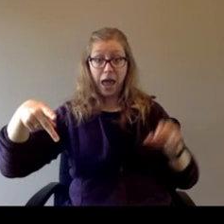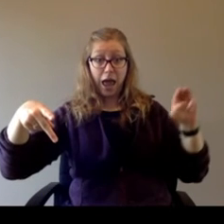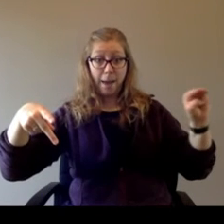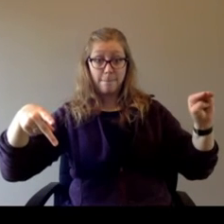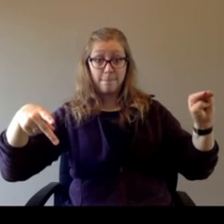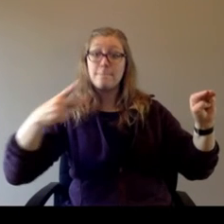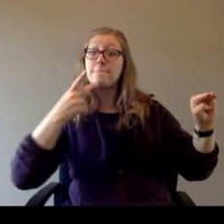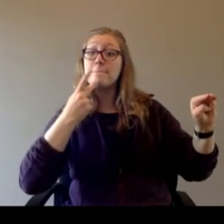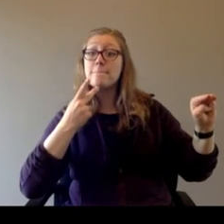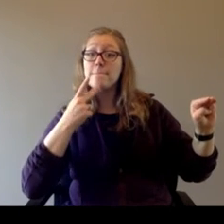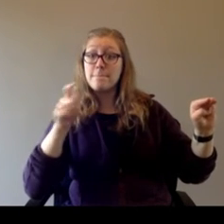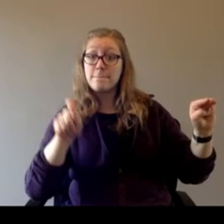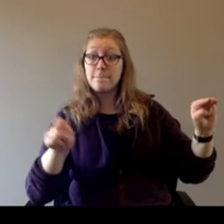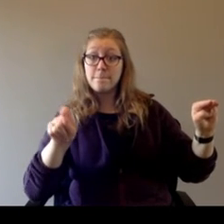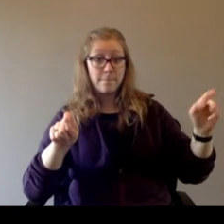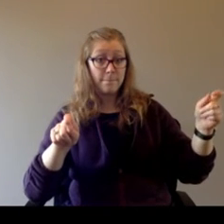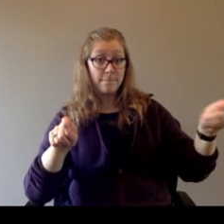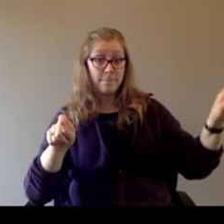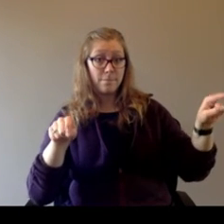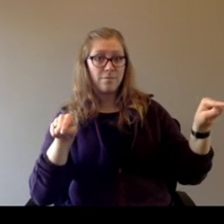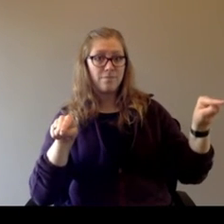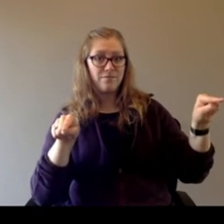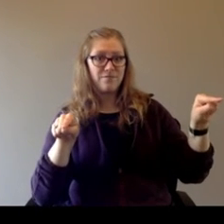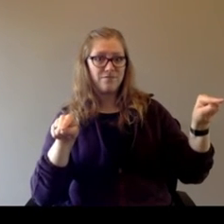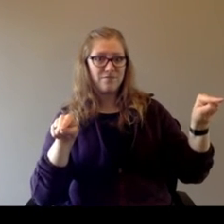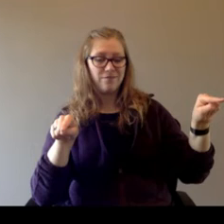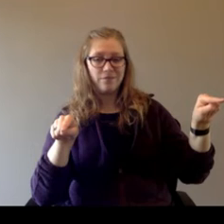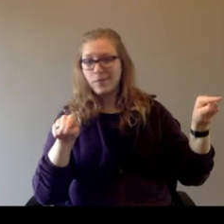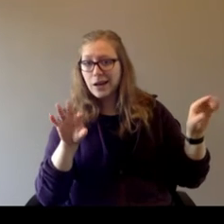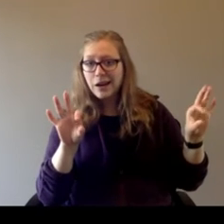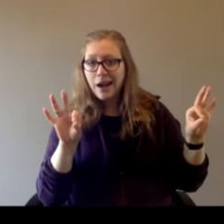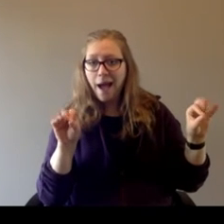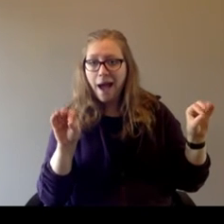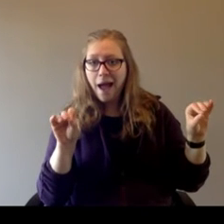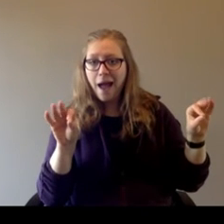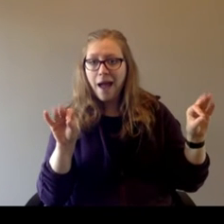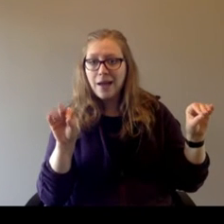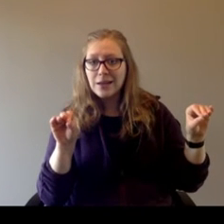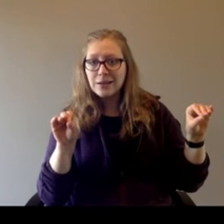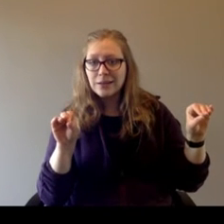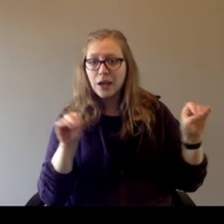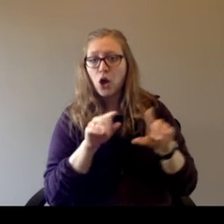right angles are congruent because they are all 90 degrees. So that's one piece of information.